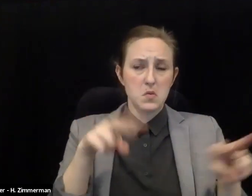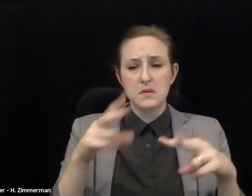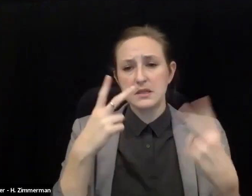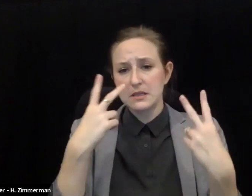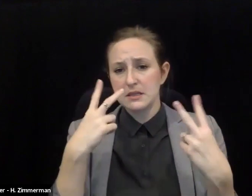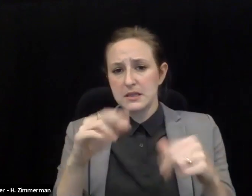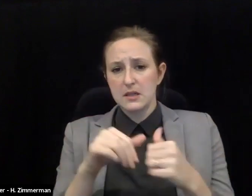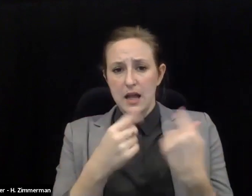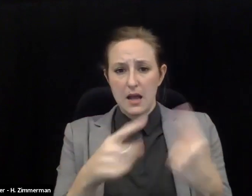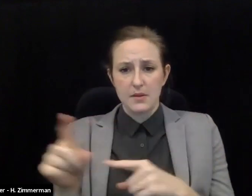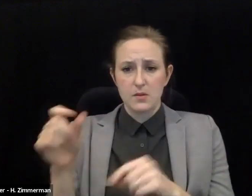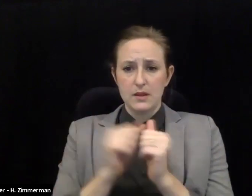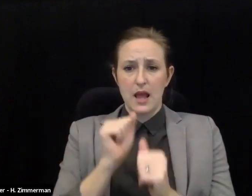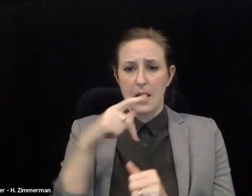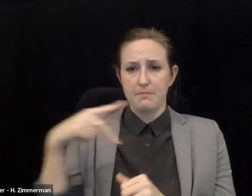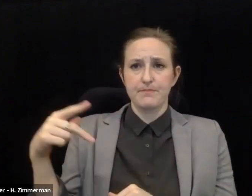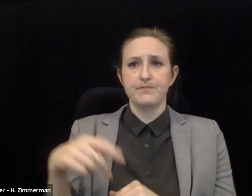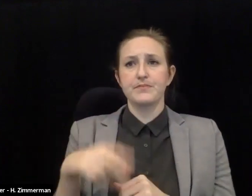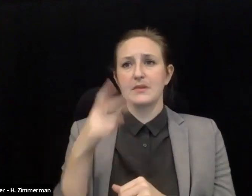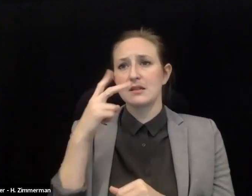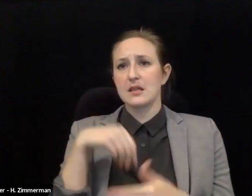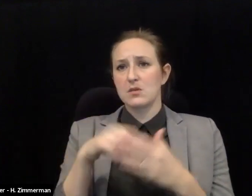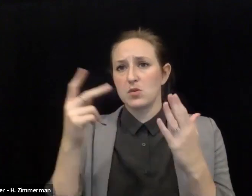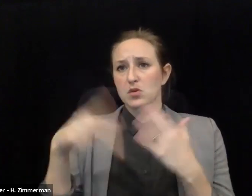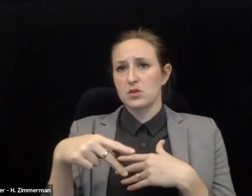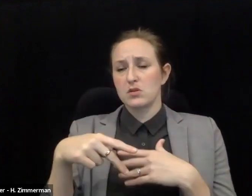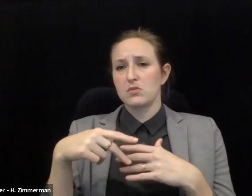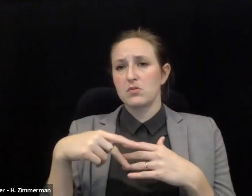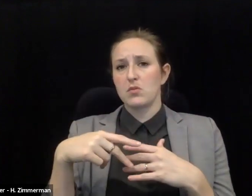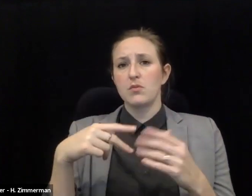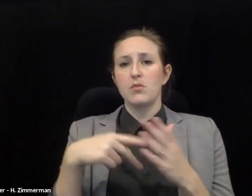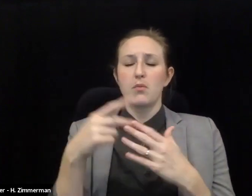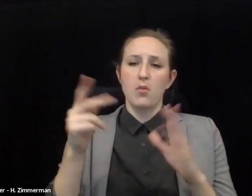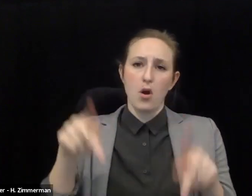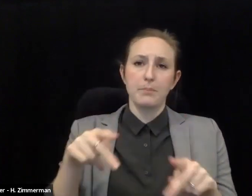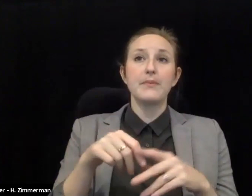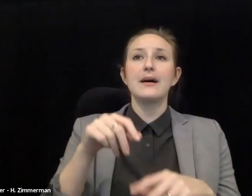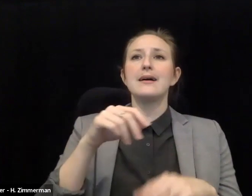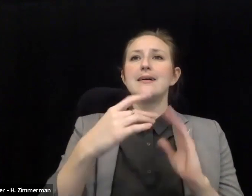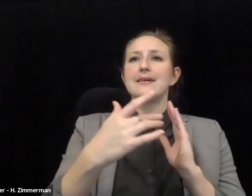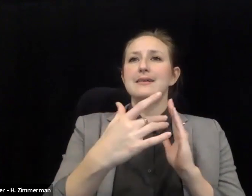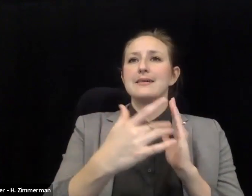application even an in person programs is is that Telemedicine and also access